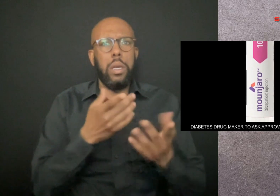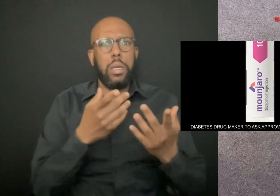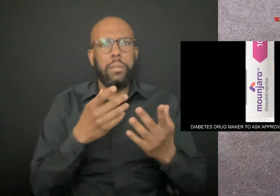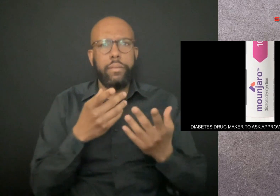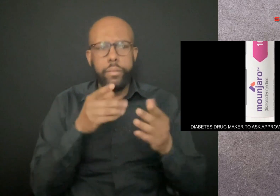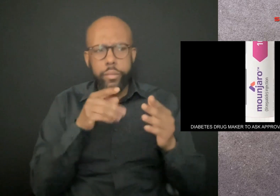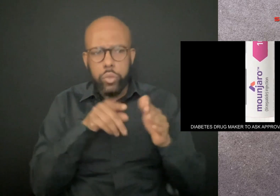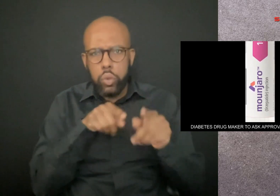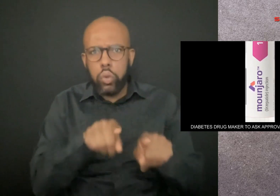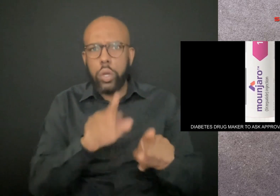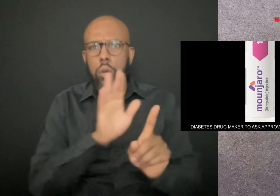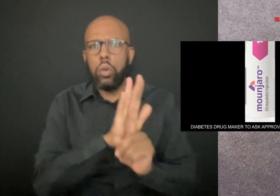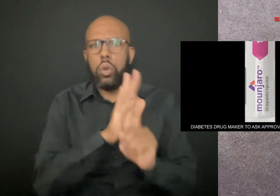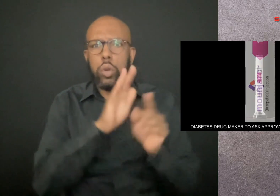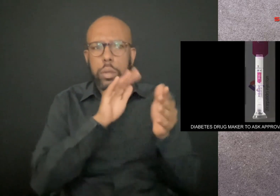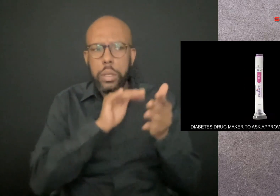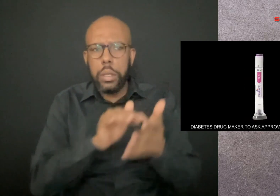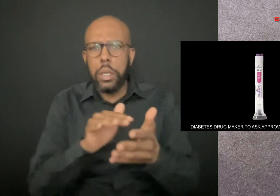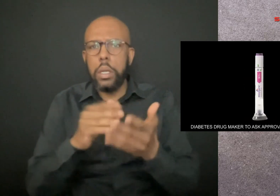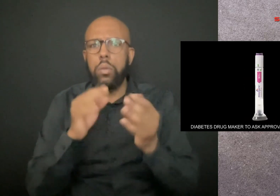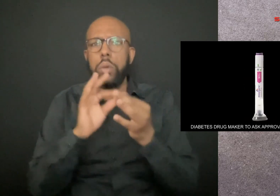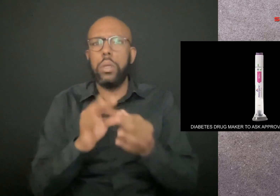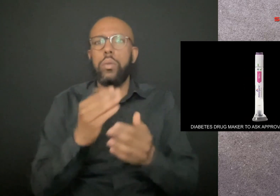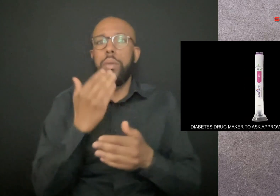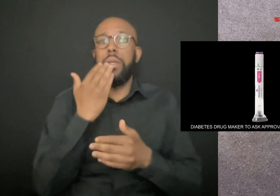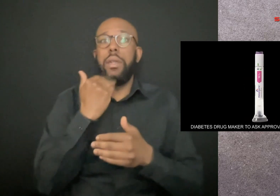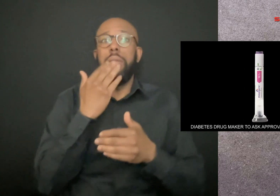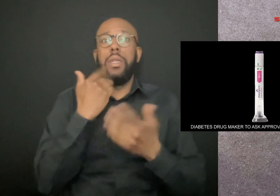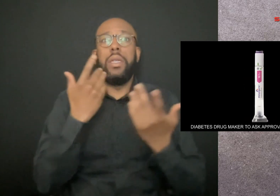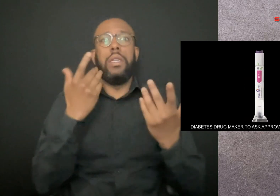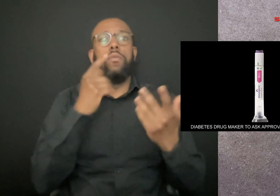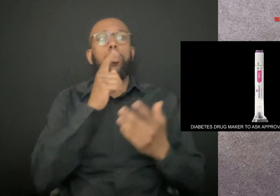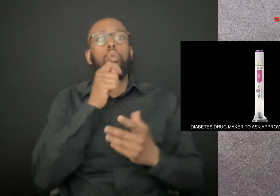However, according to Eli Lilly during a study on diabetes.